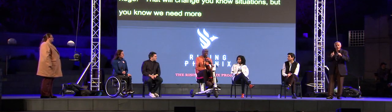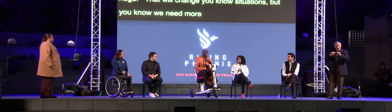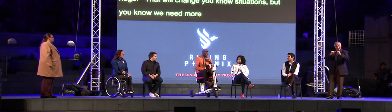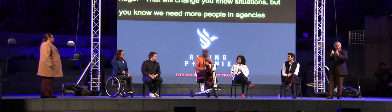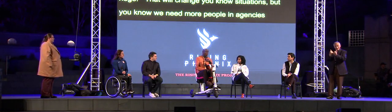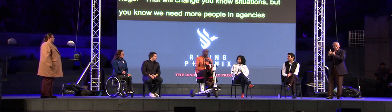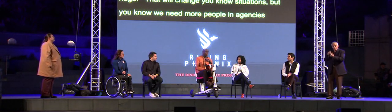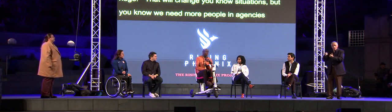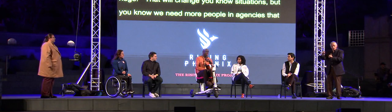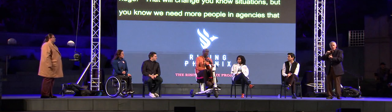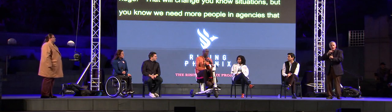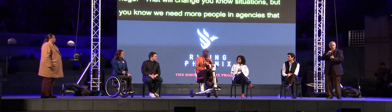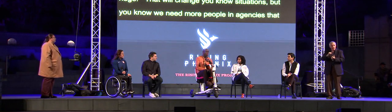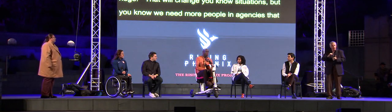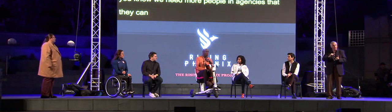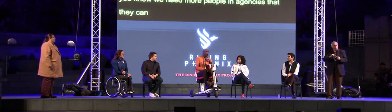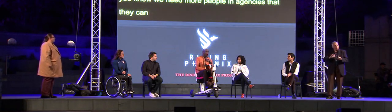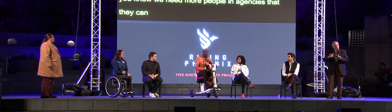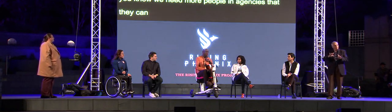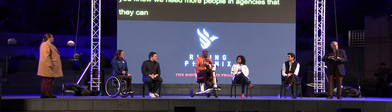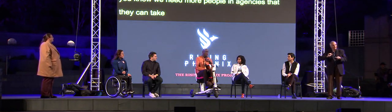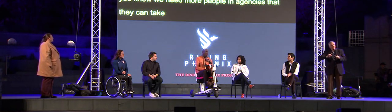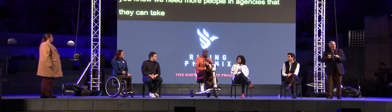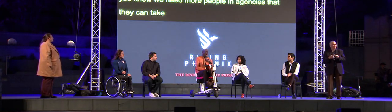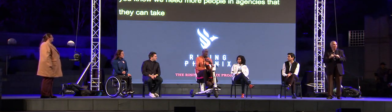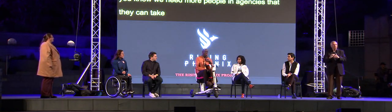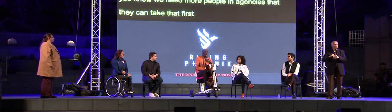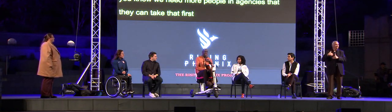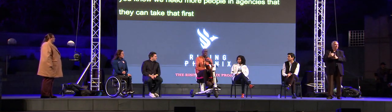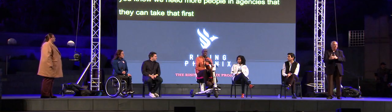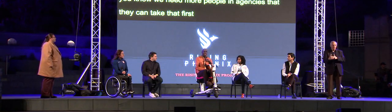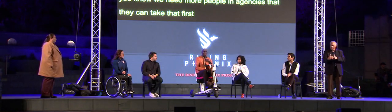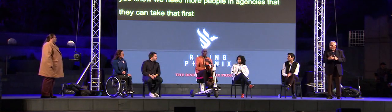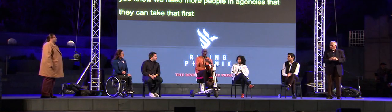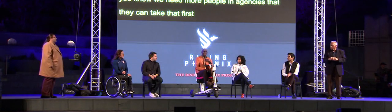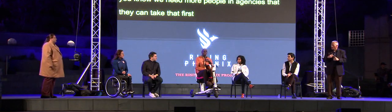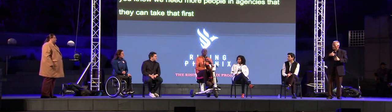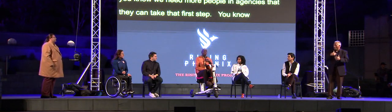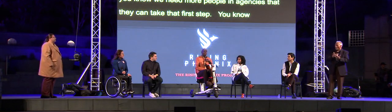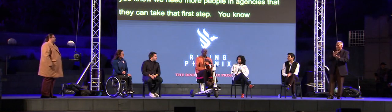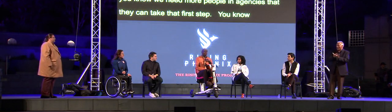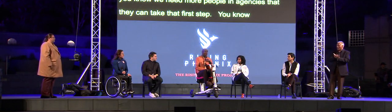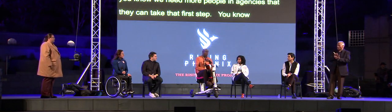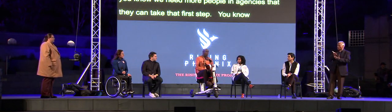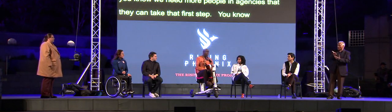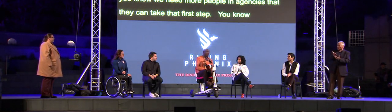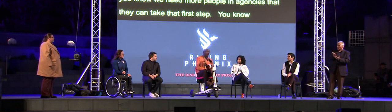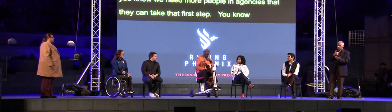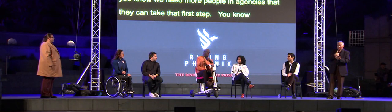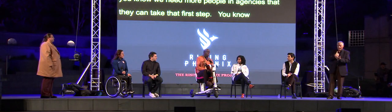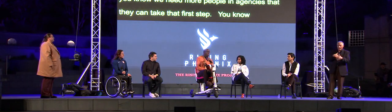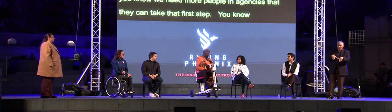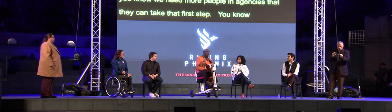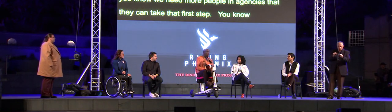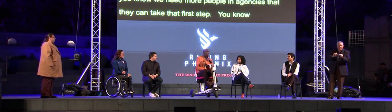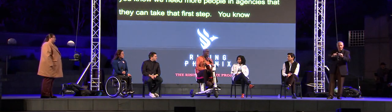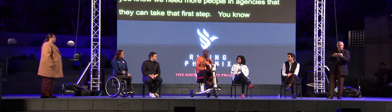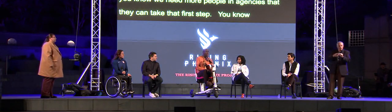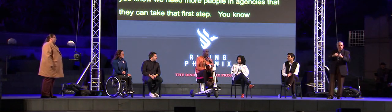can take that first step. My advisor, [? Ilene, ?] took that first step, and said,